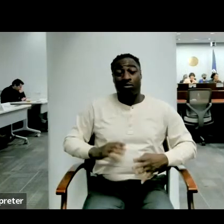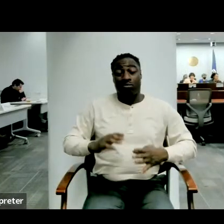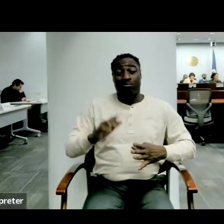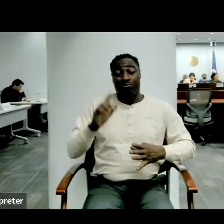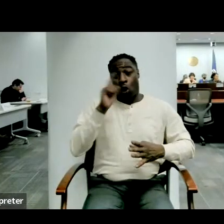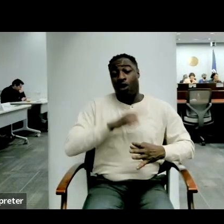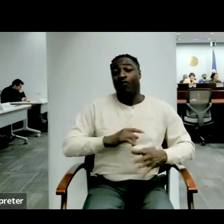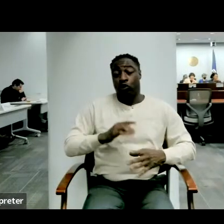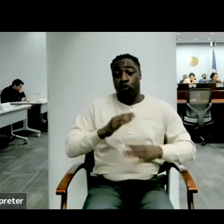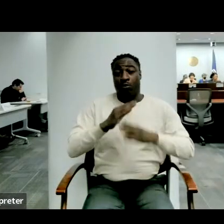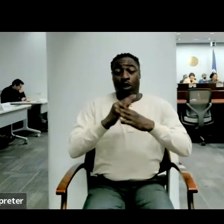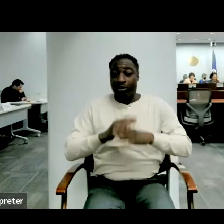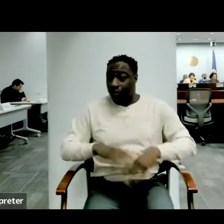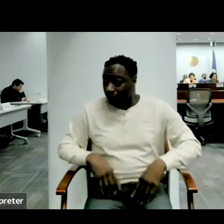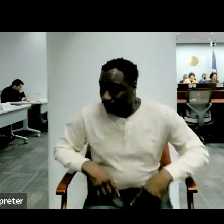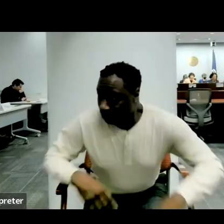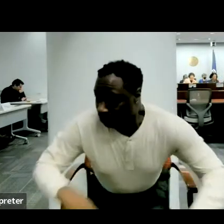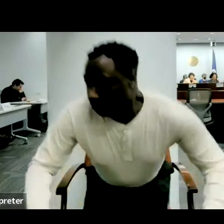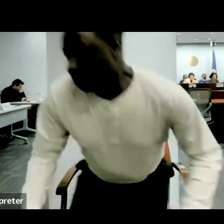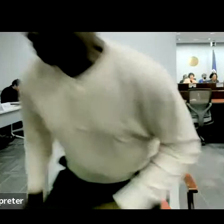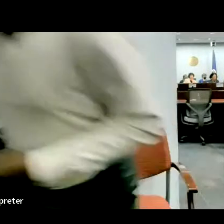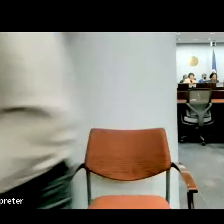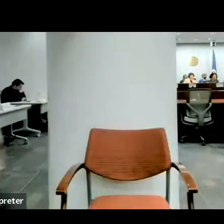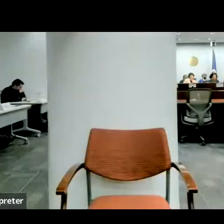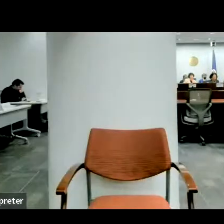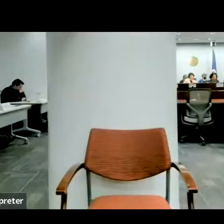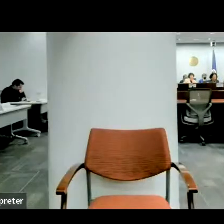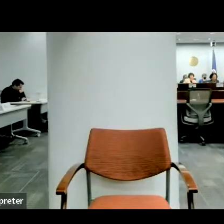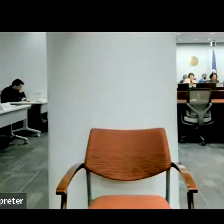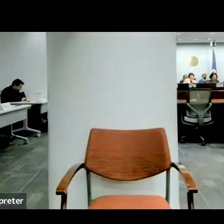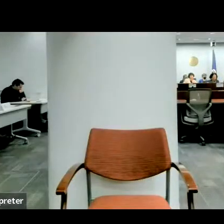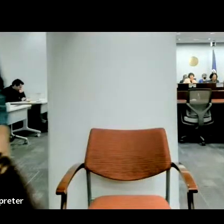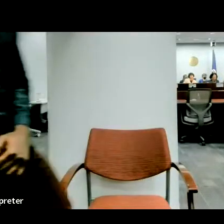Thank you and following up on that, Mr. Gay I was interested in what the management